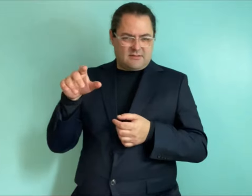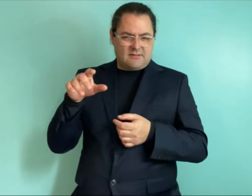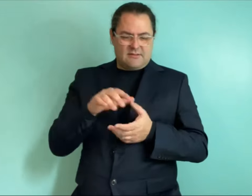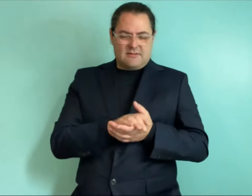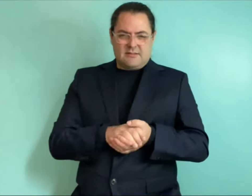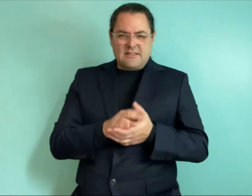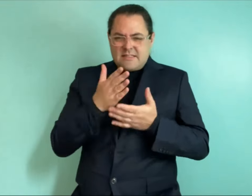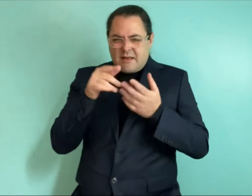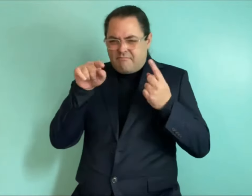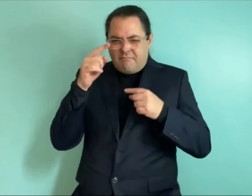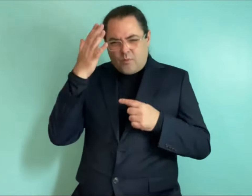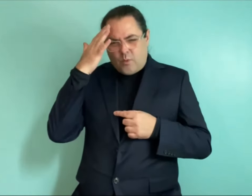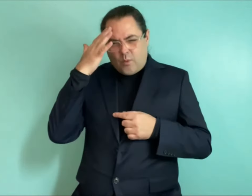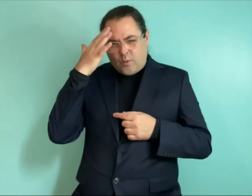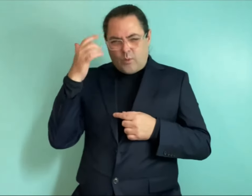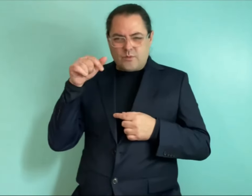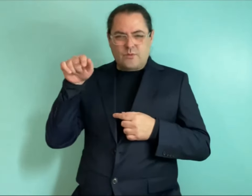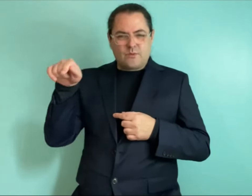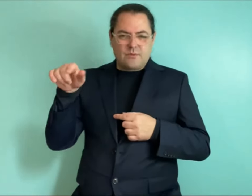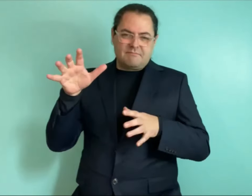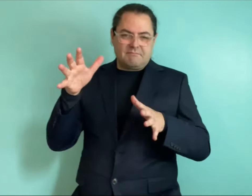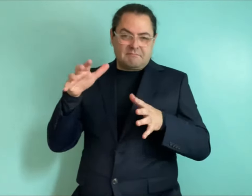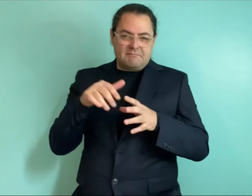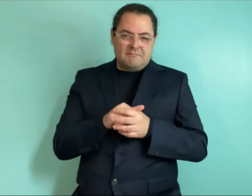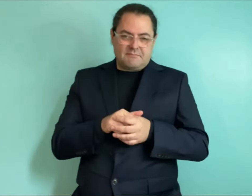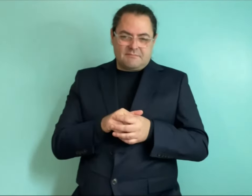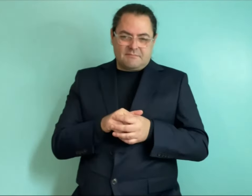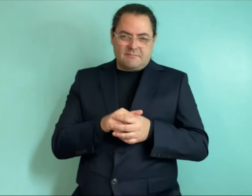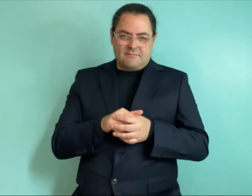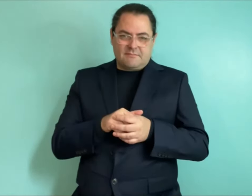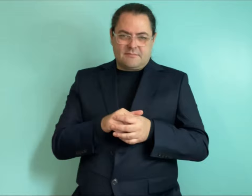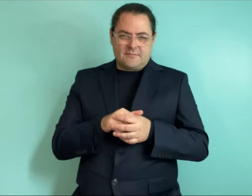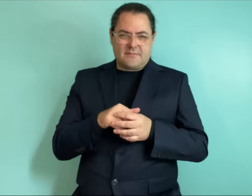it so the network is not really bad to look for some good network outside the